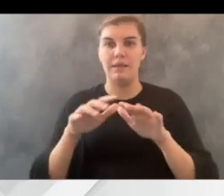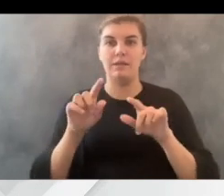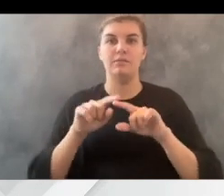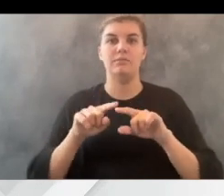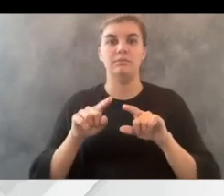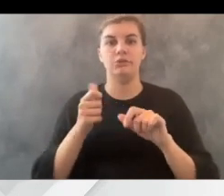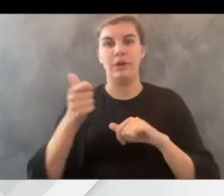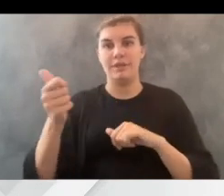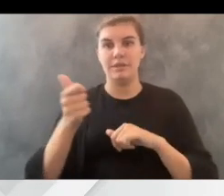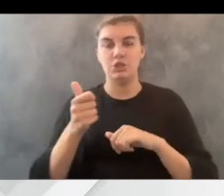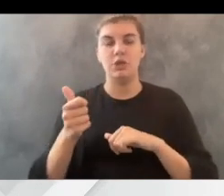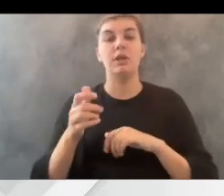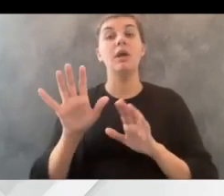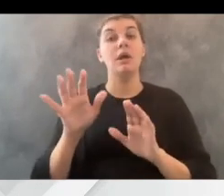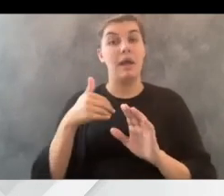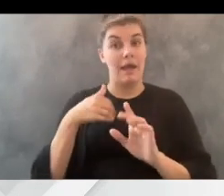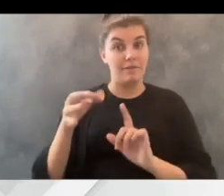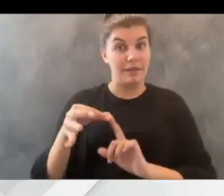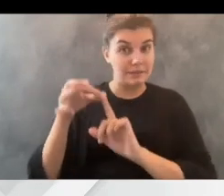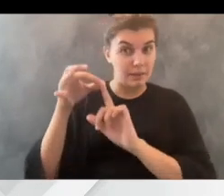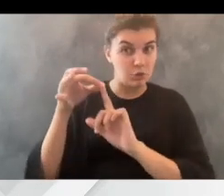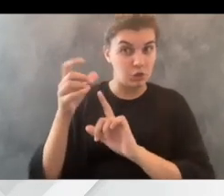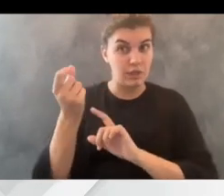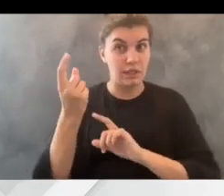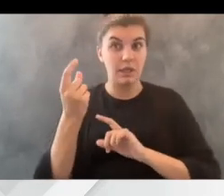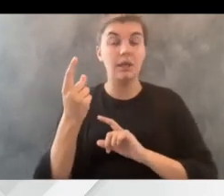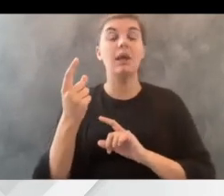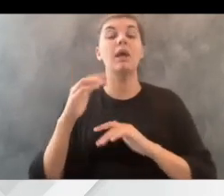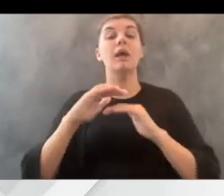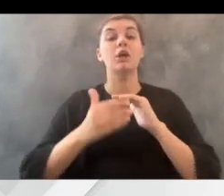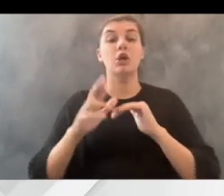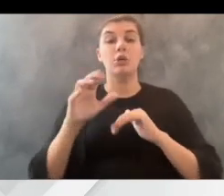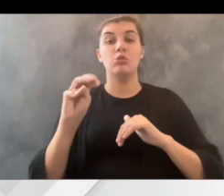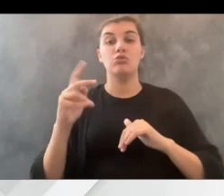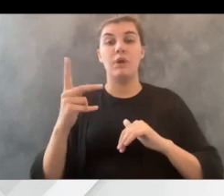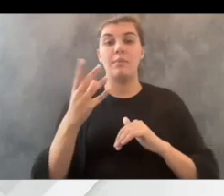There is an exception where curb ramps and blended transitions are used